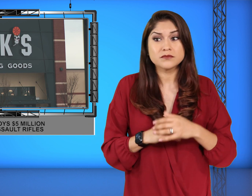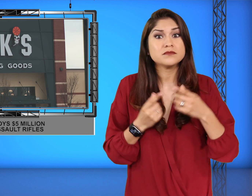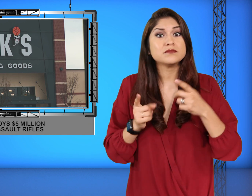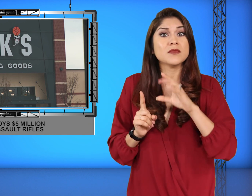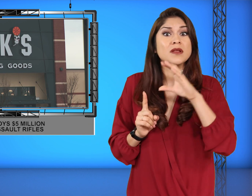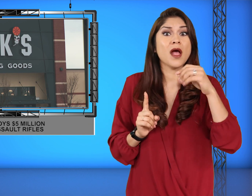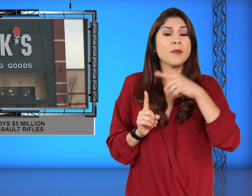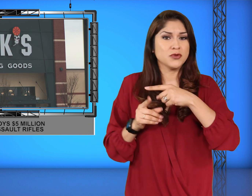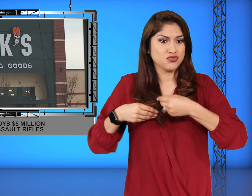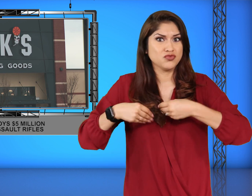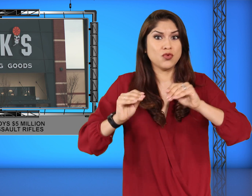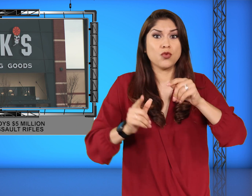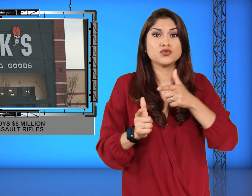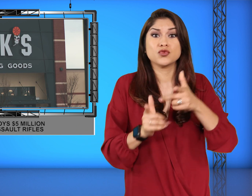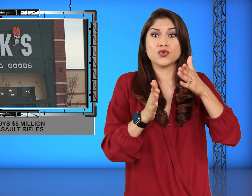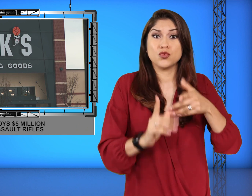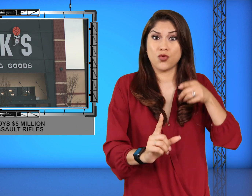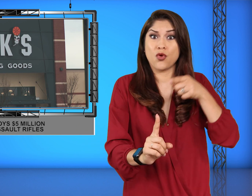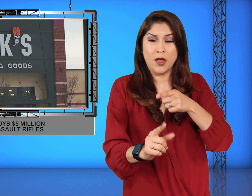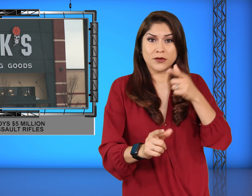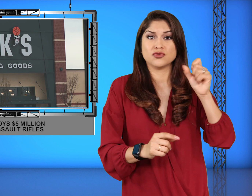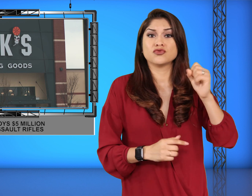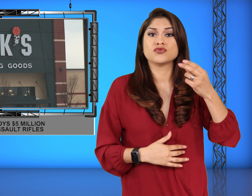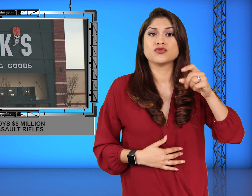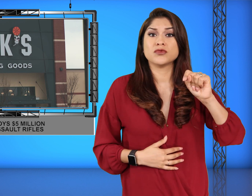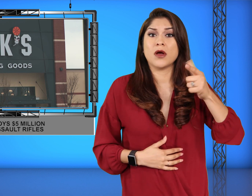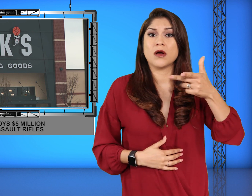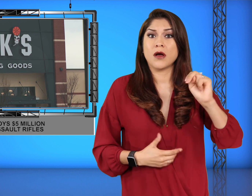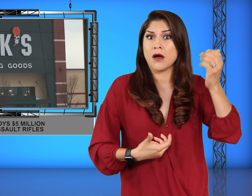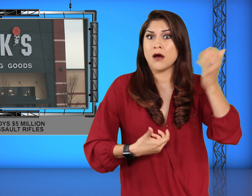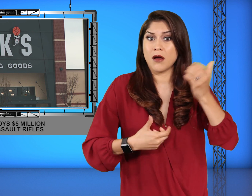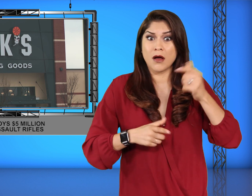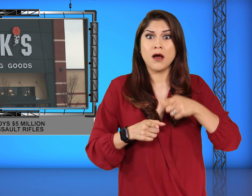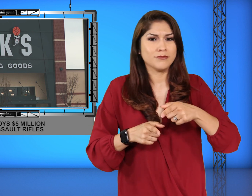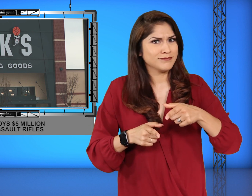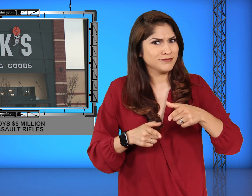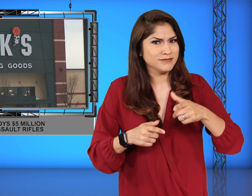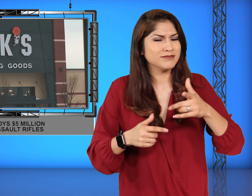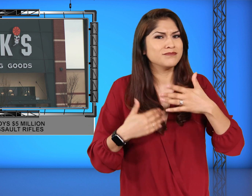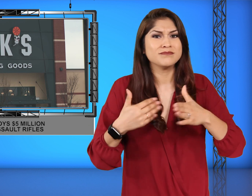The company sold the shooter a shotgun.